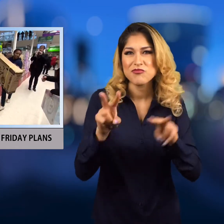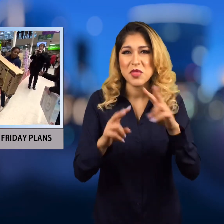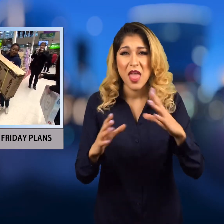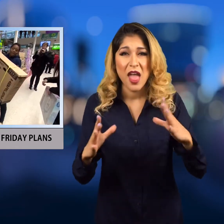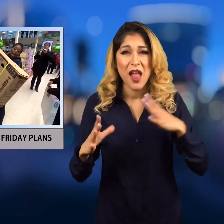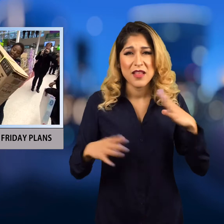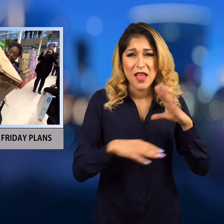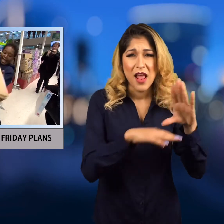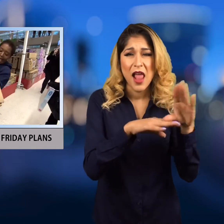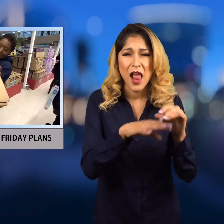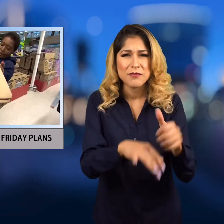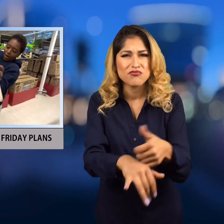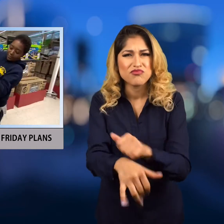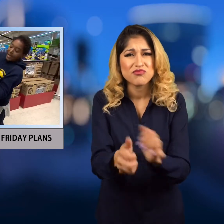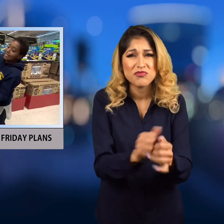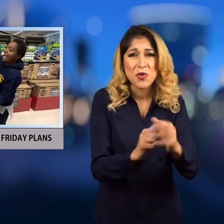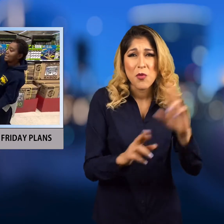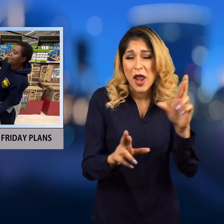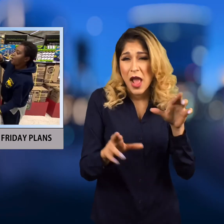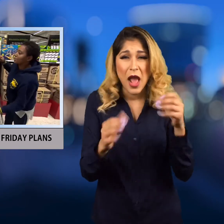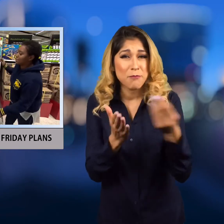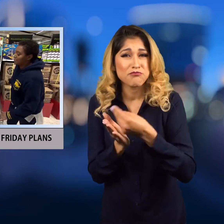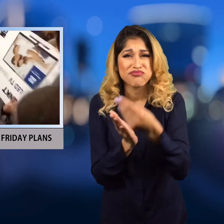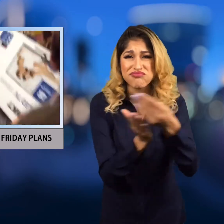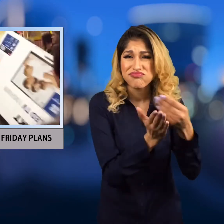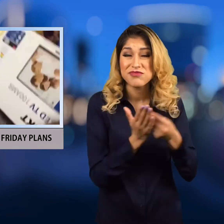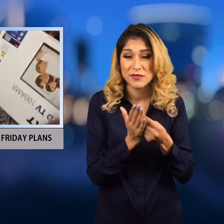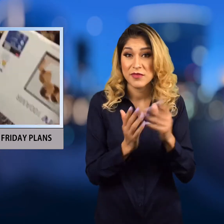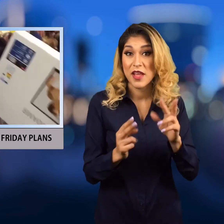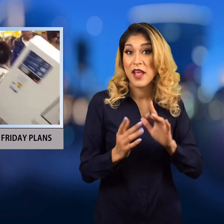will be able to get a head start on holiday discounts